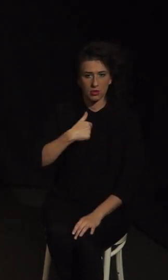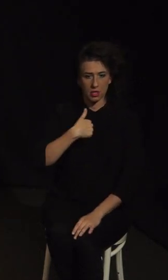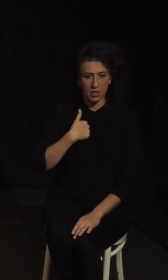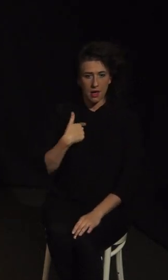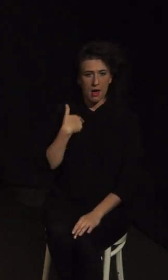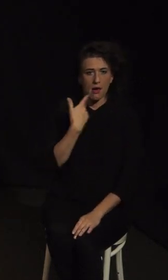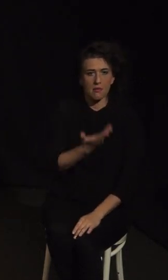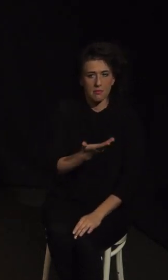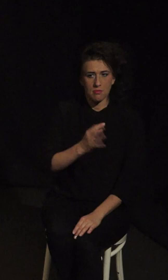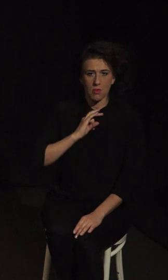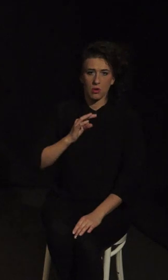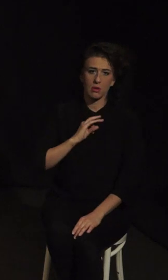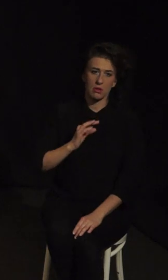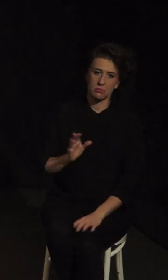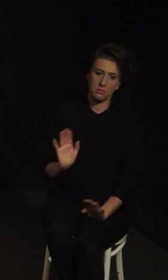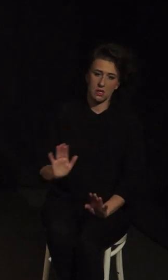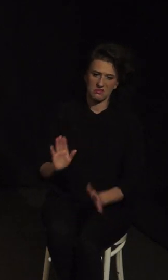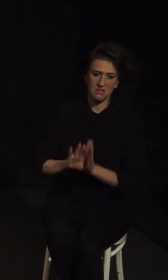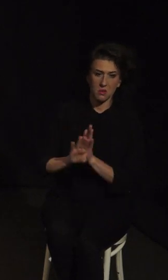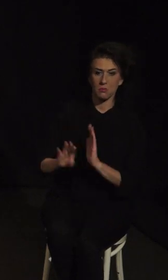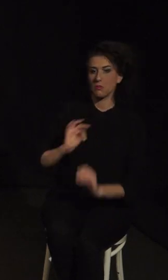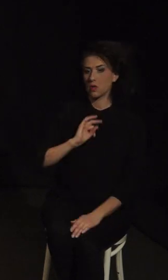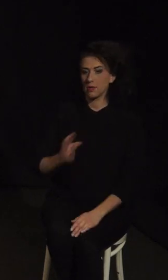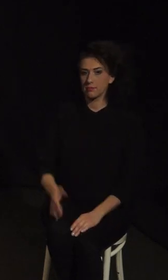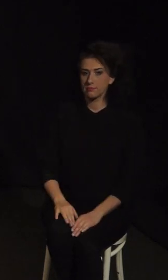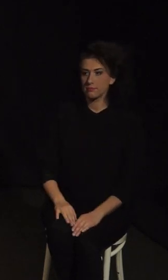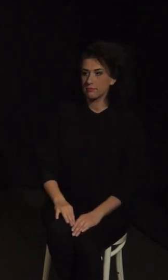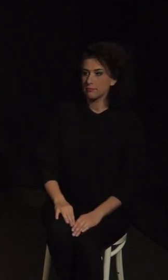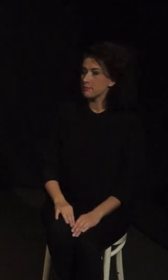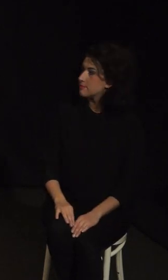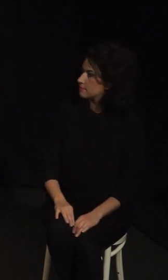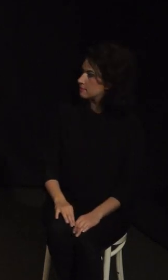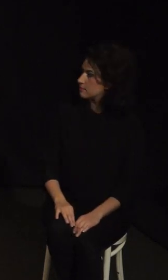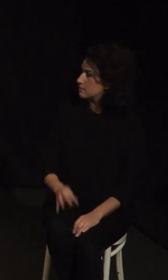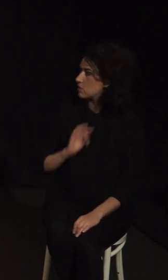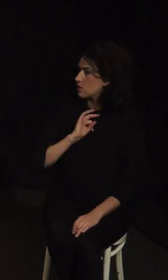It is not an ordinary word. "Litwo! Ojczyzno moja!"